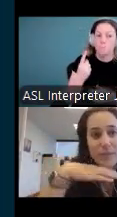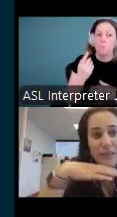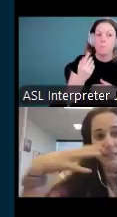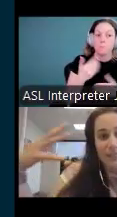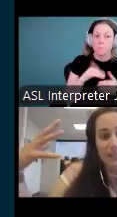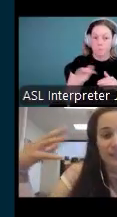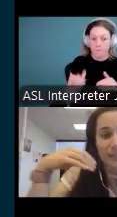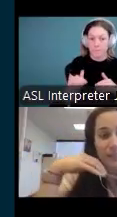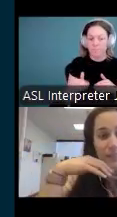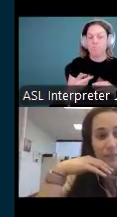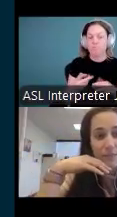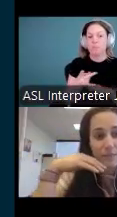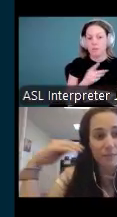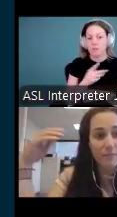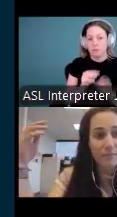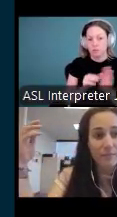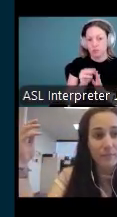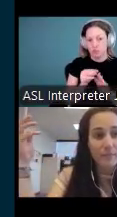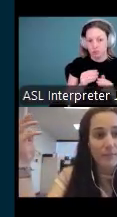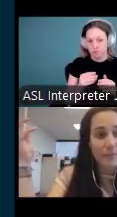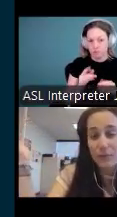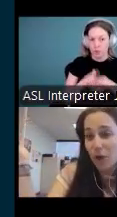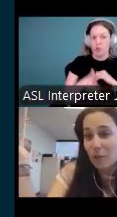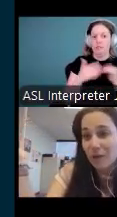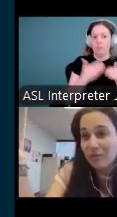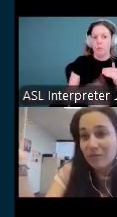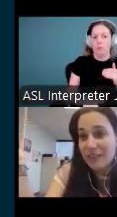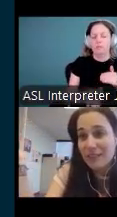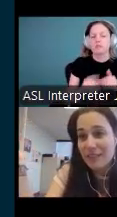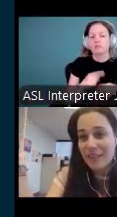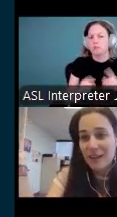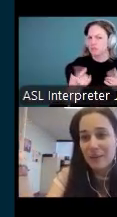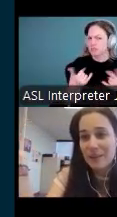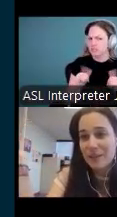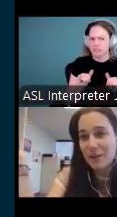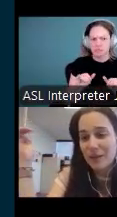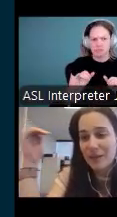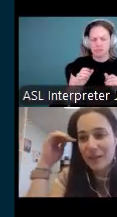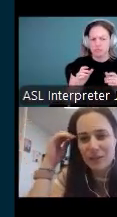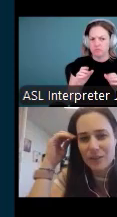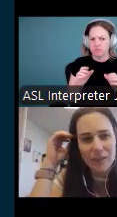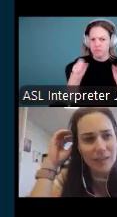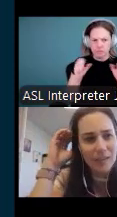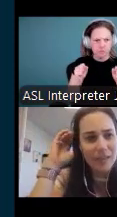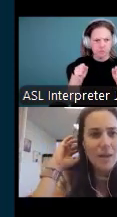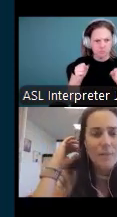but has done phenomenal sense, and so there there's not any